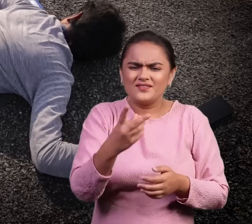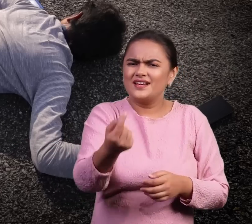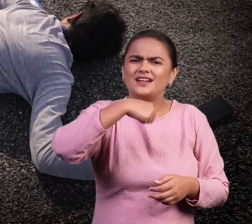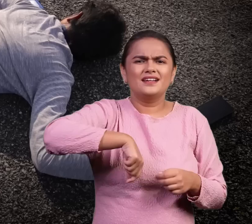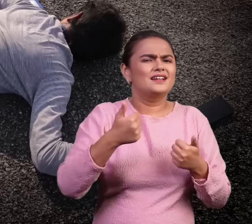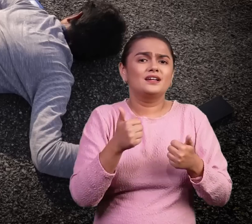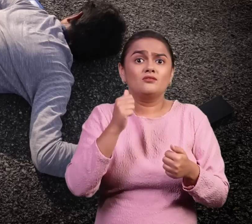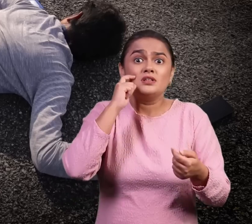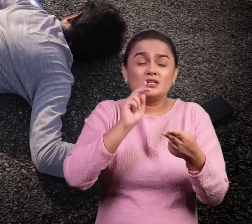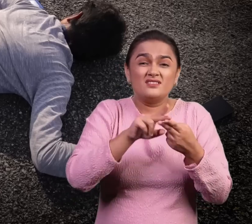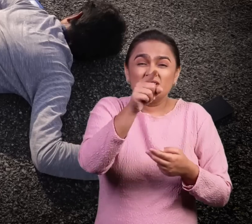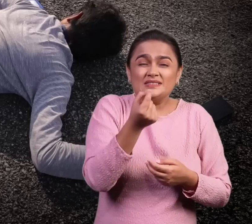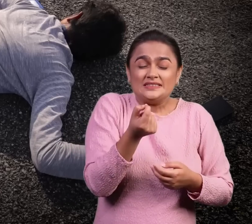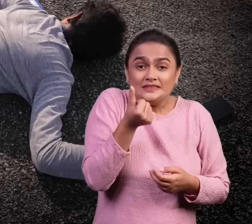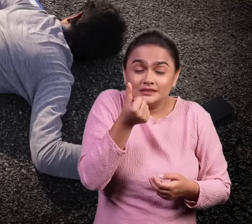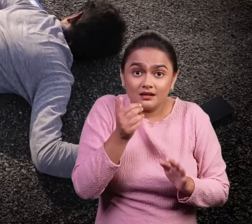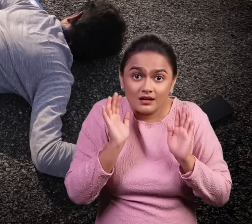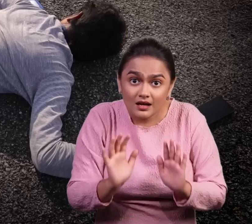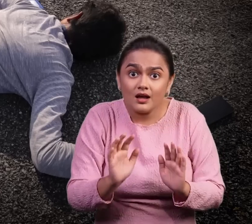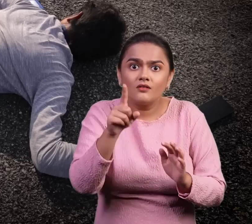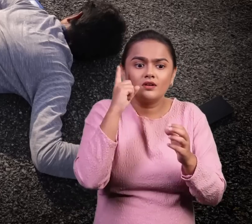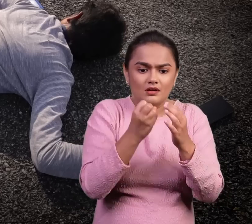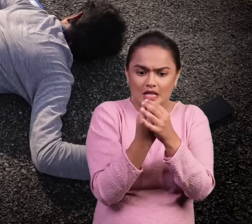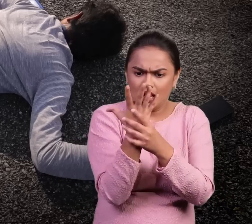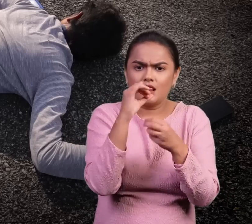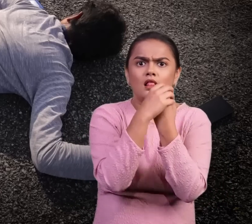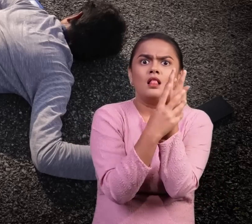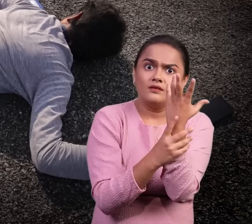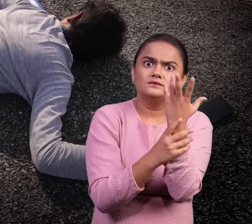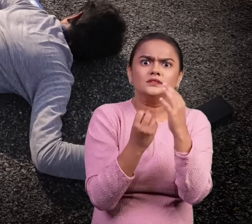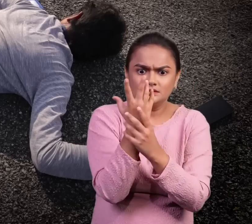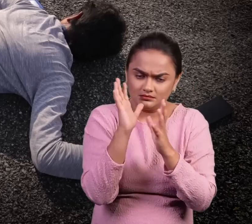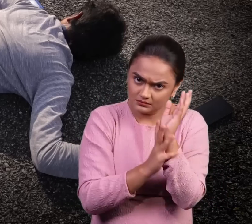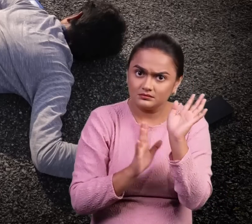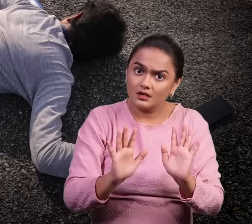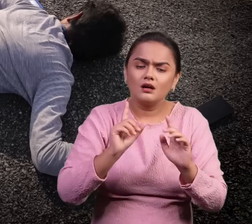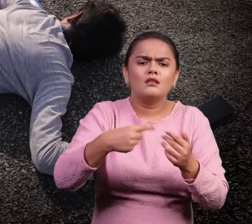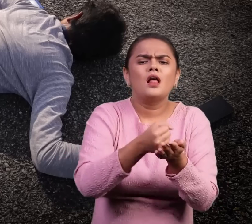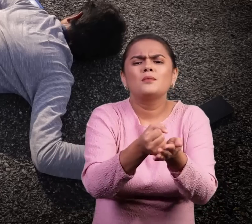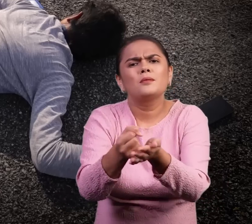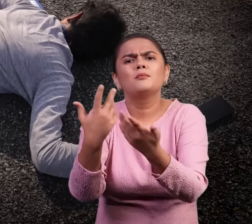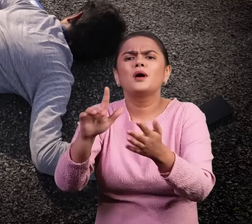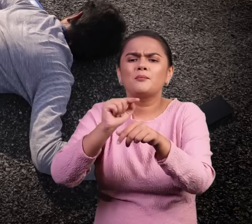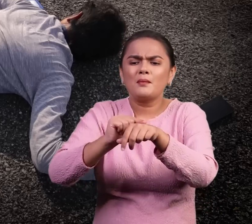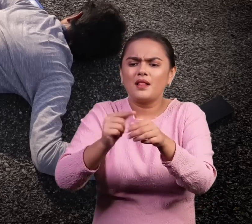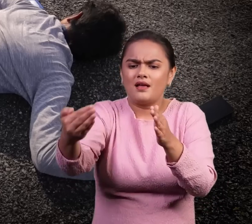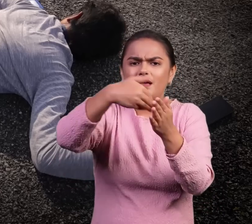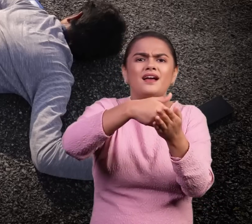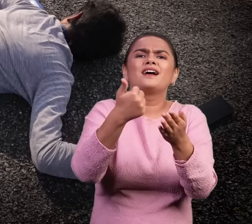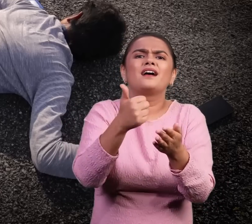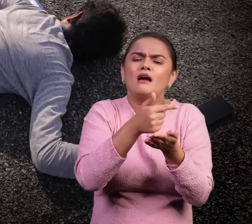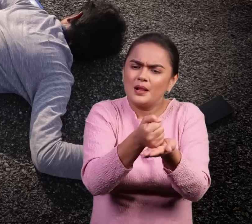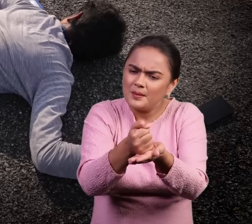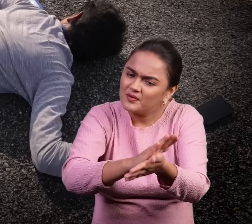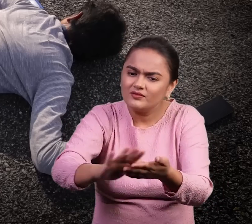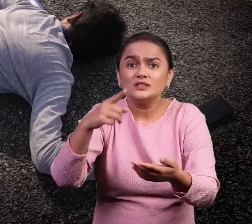Even if you have an injury, you can wear gloves to prevent blood contact while helping.